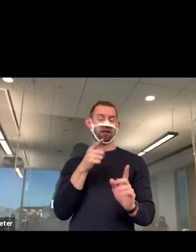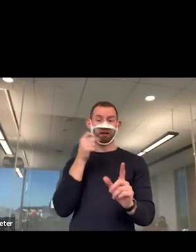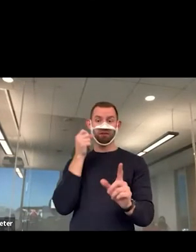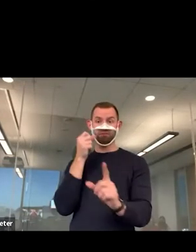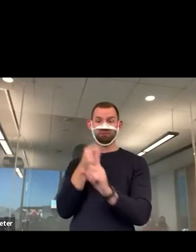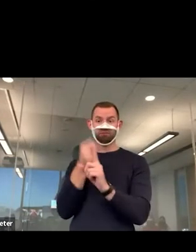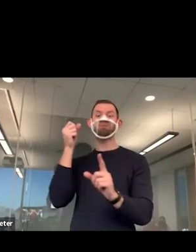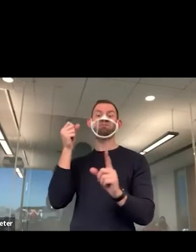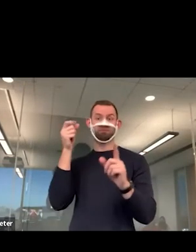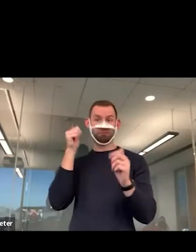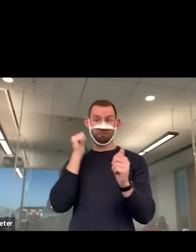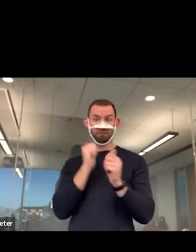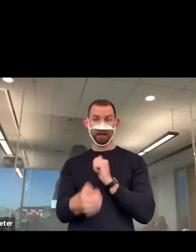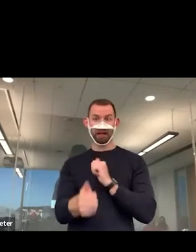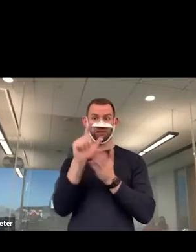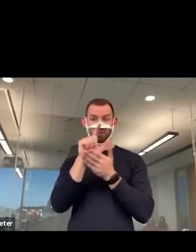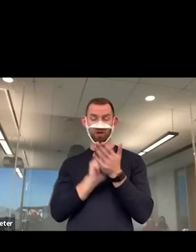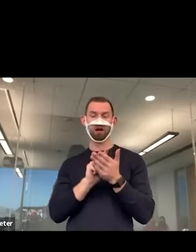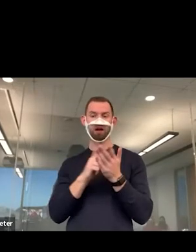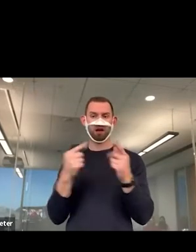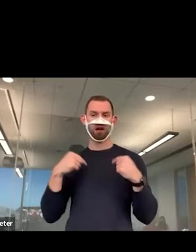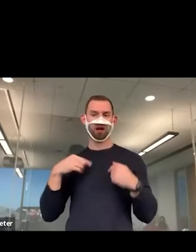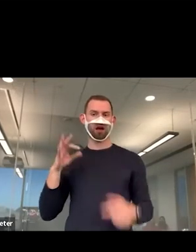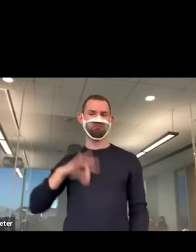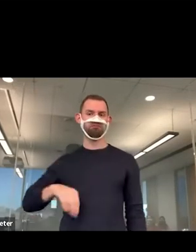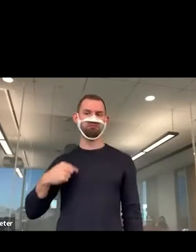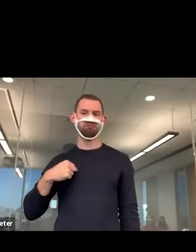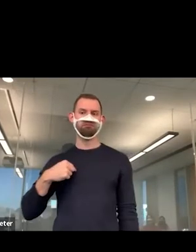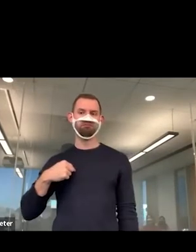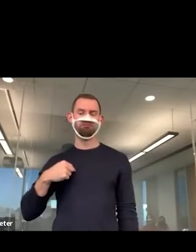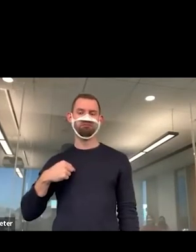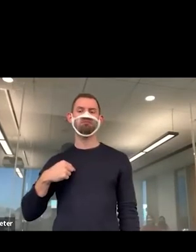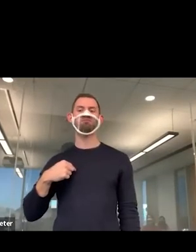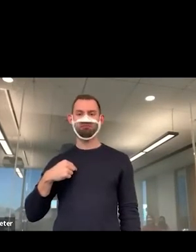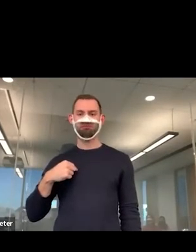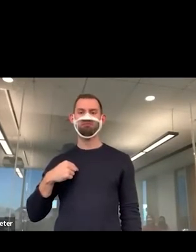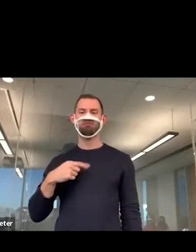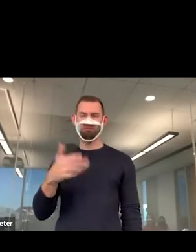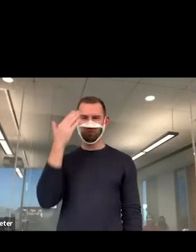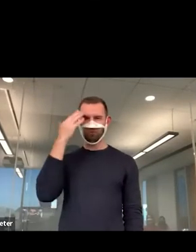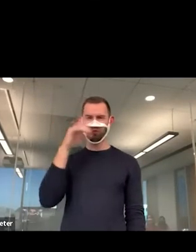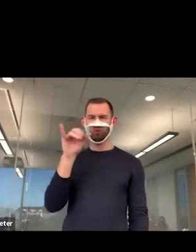all the work that they did if anyone's if you haven't heard of judy human there's a great book